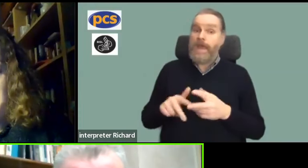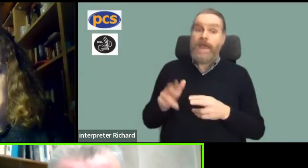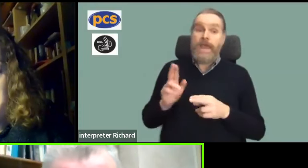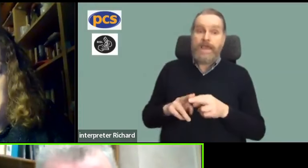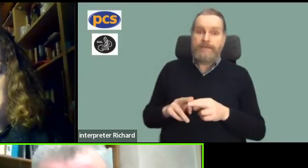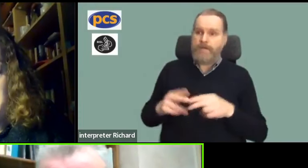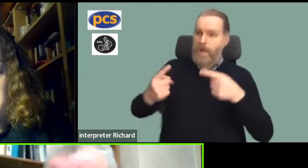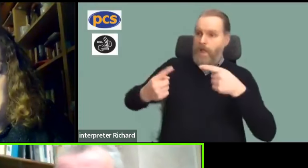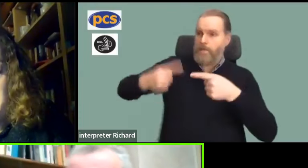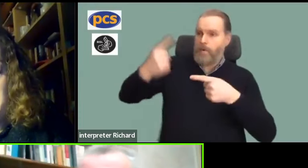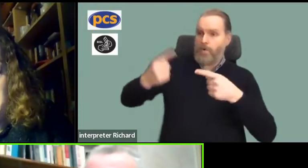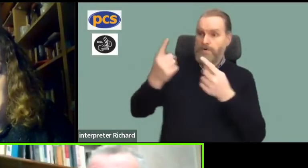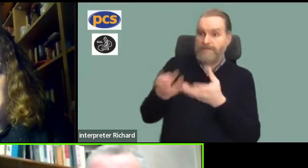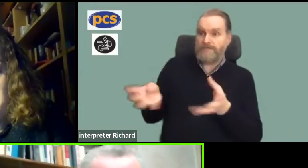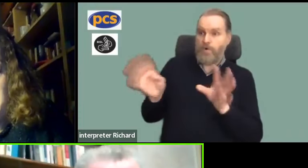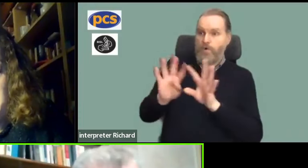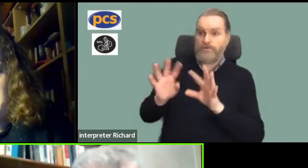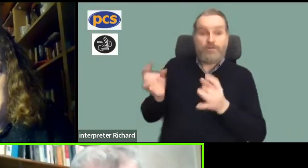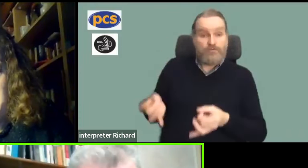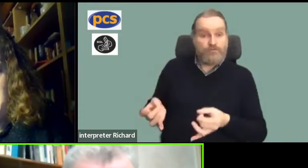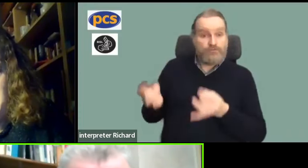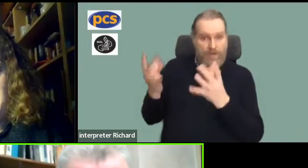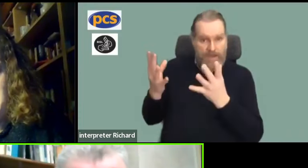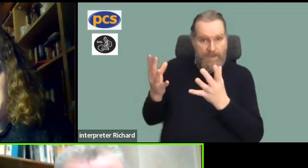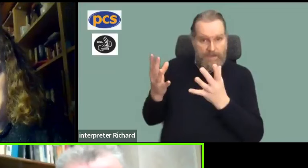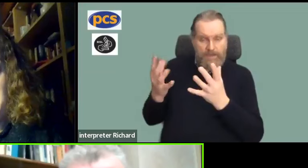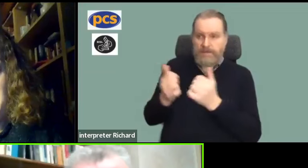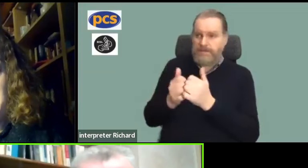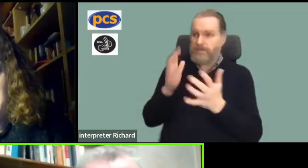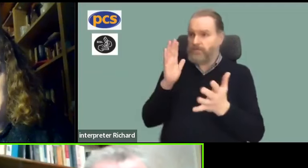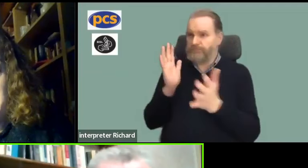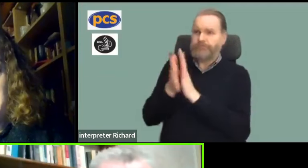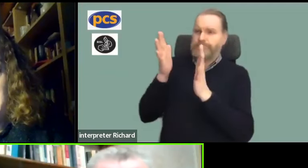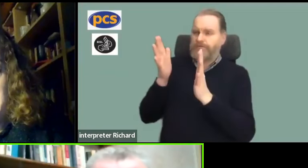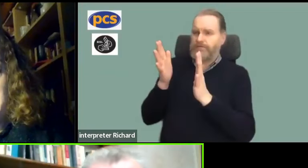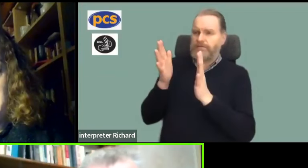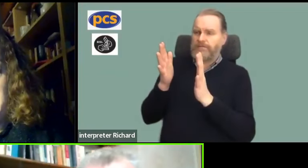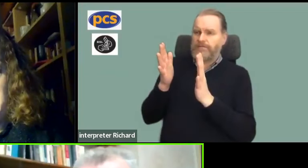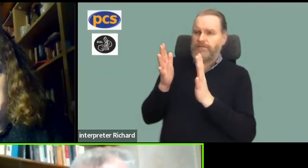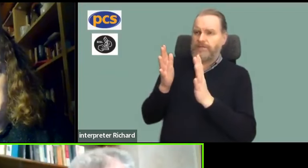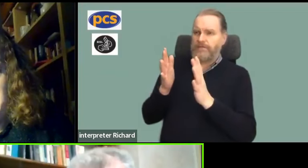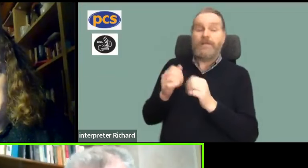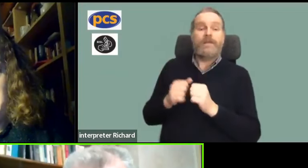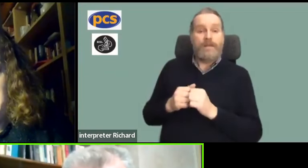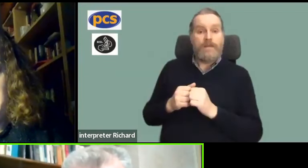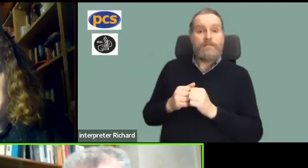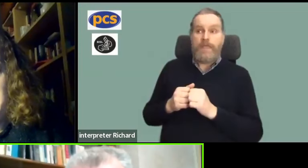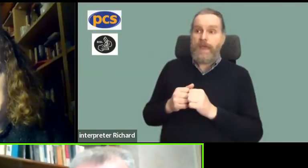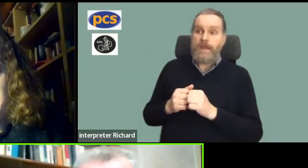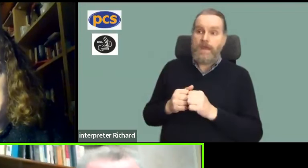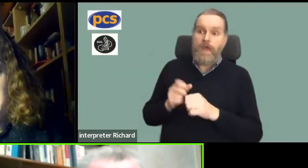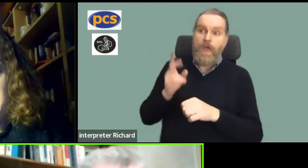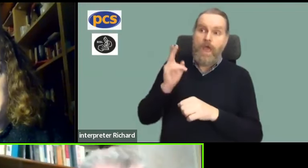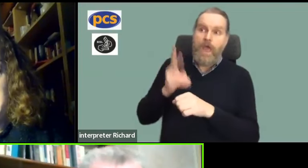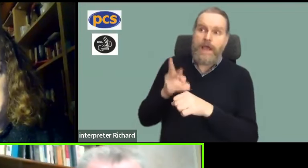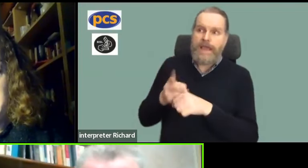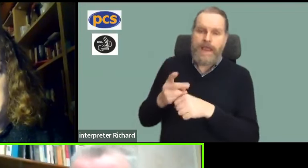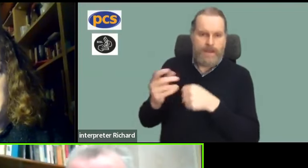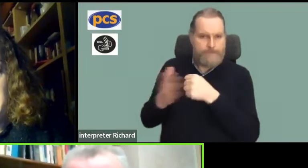clear is, is, if the effect of the border force structure is to cause is to cause some disruption But the conclusion we reach is, if we conclusion we reach is, if we